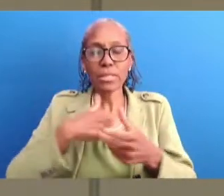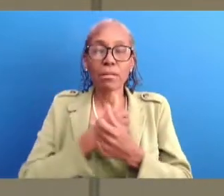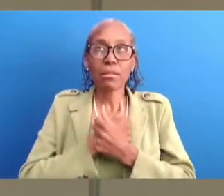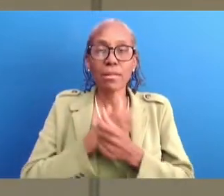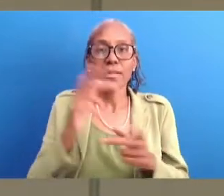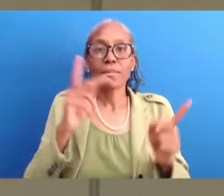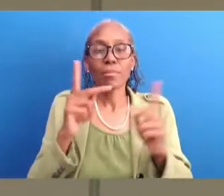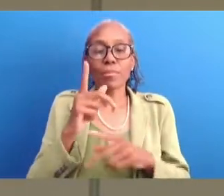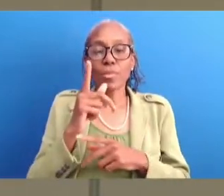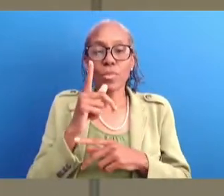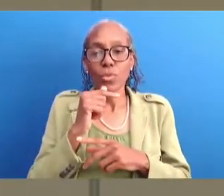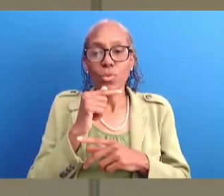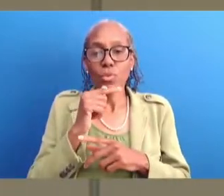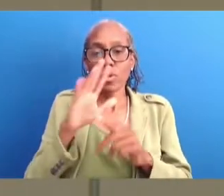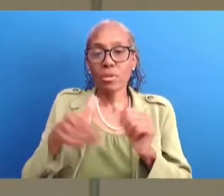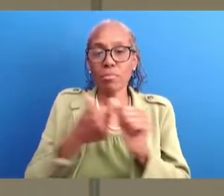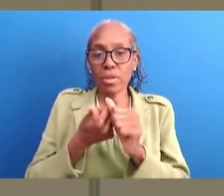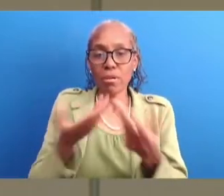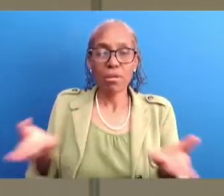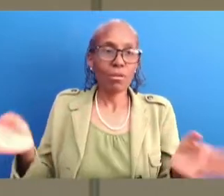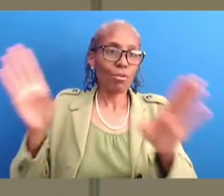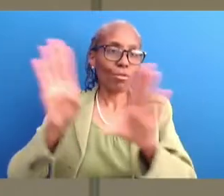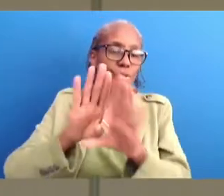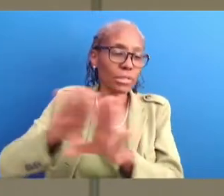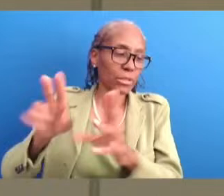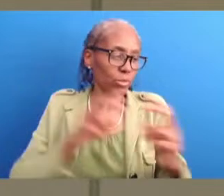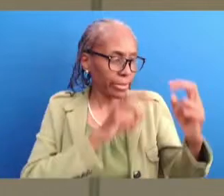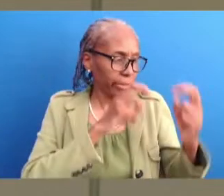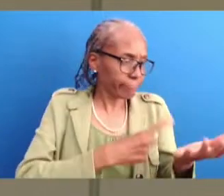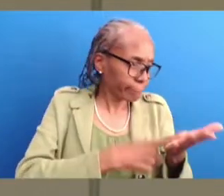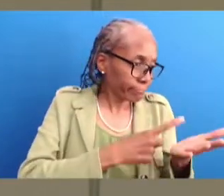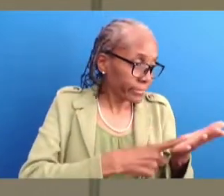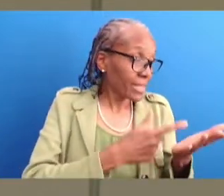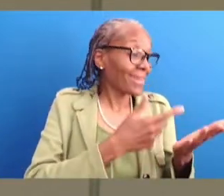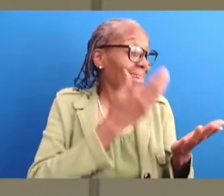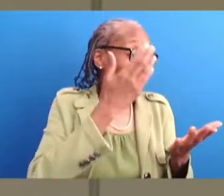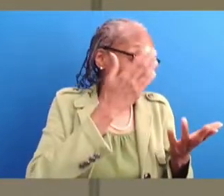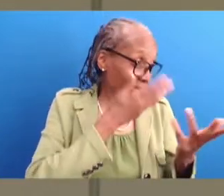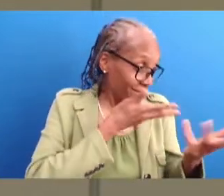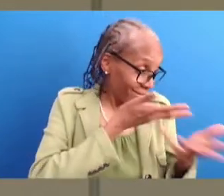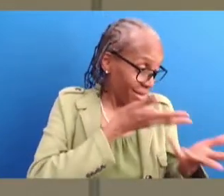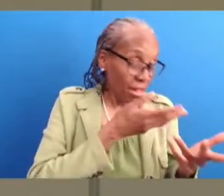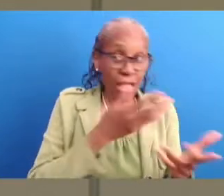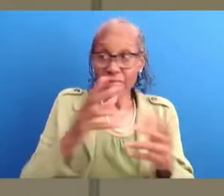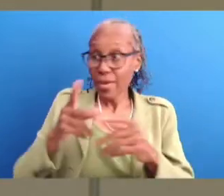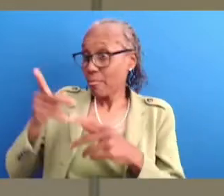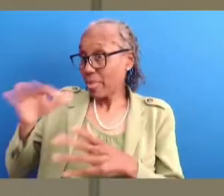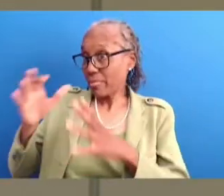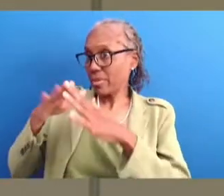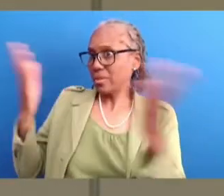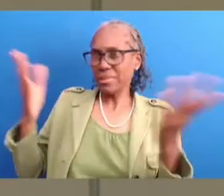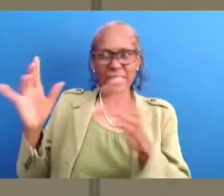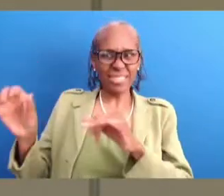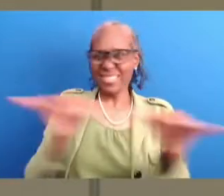YOUR LENS AND YOUR FOCUS, I LOVE WHEN PEOPLE BEHIND CLOSED DOORS